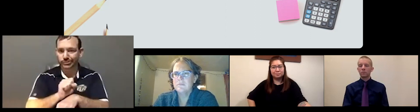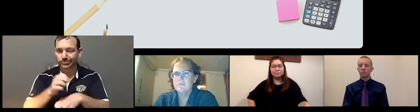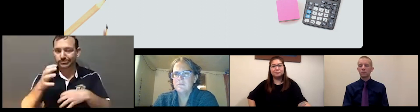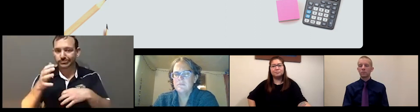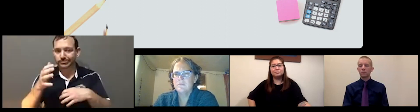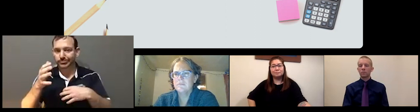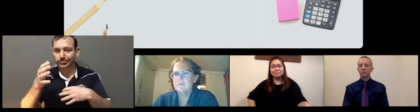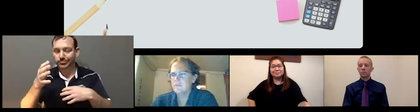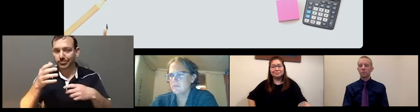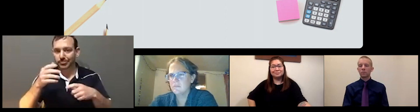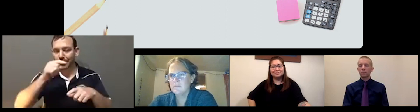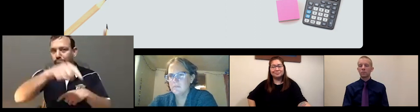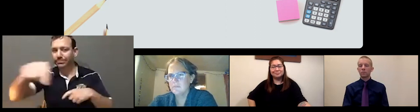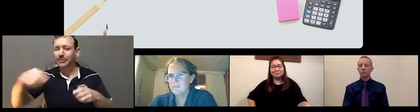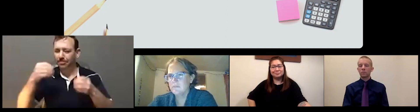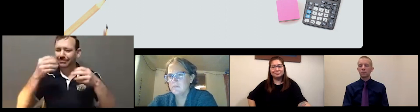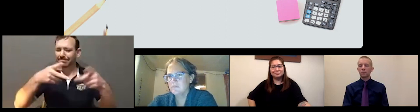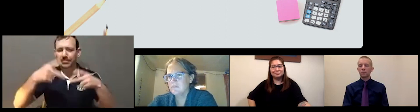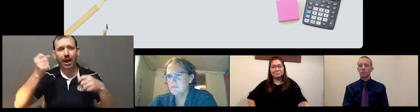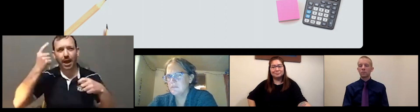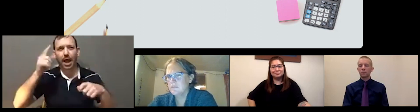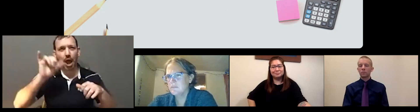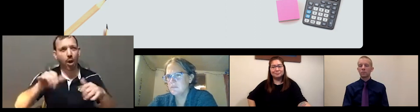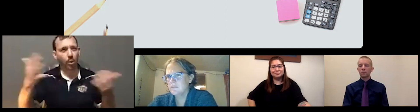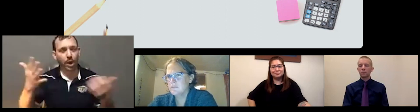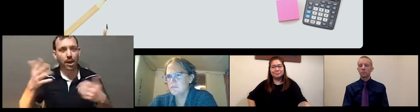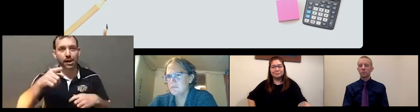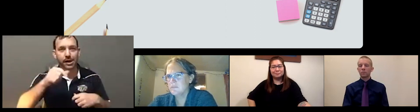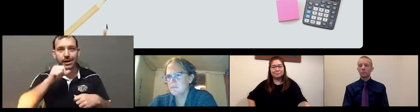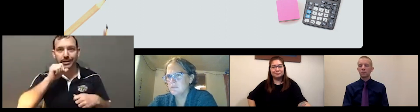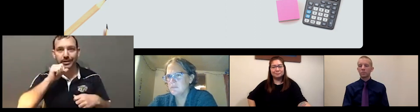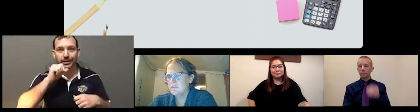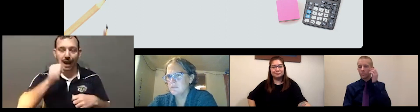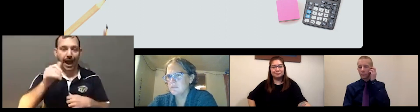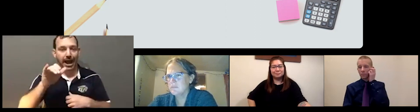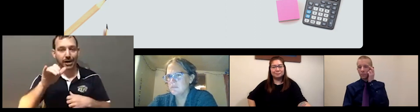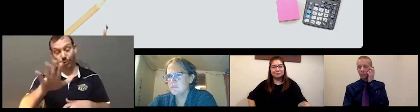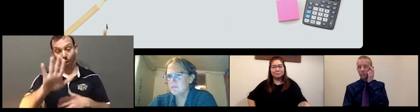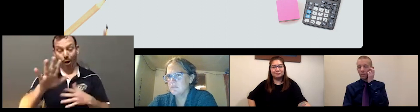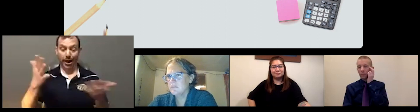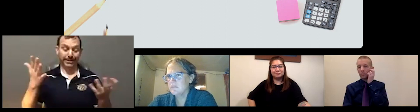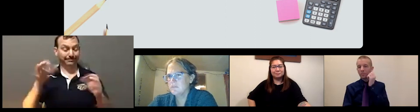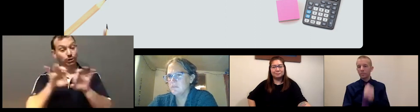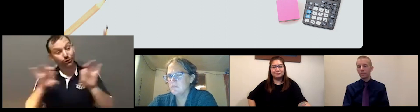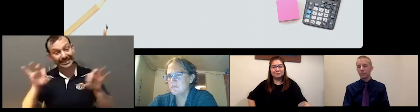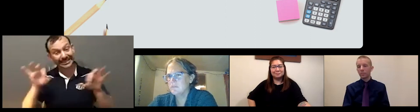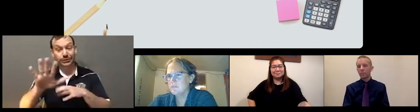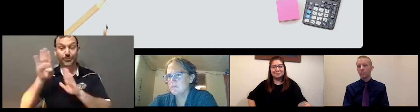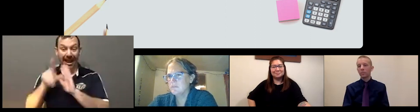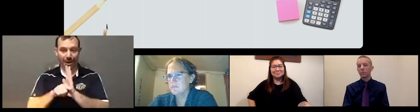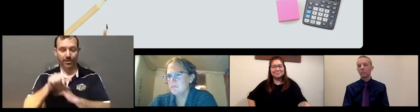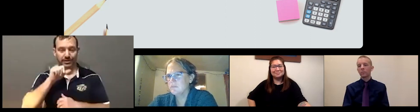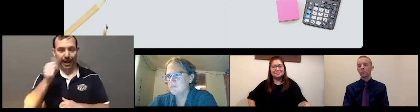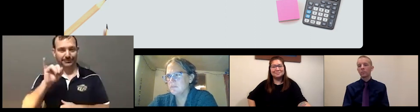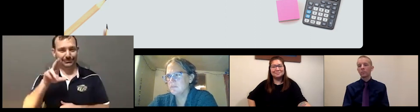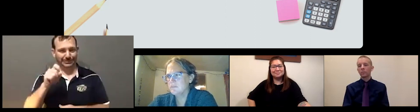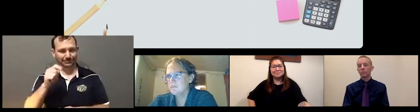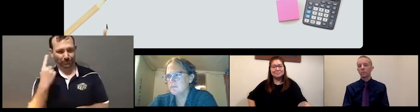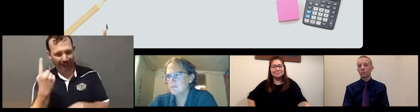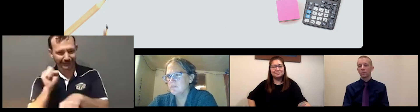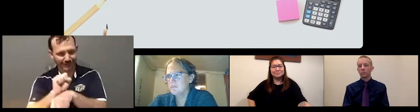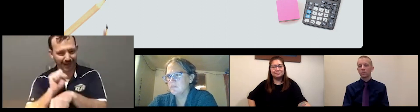So people can understand… with your degree and background, there is not just one job.